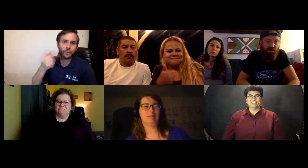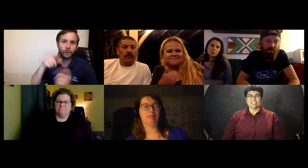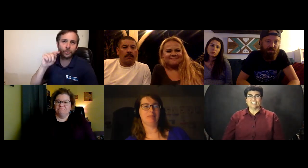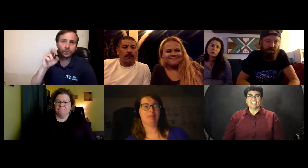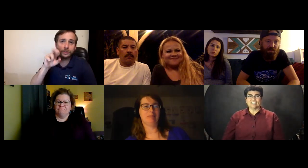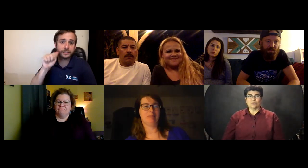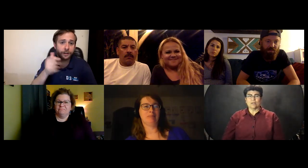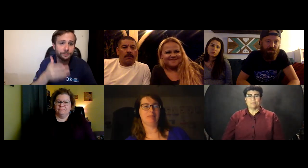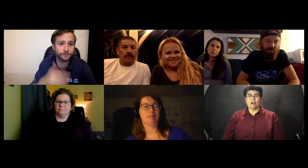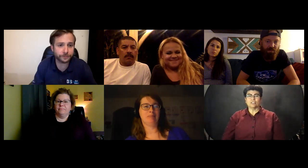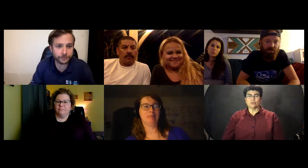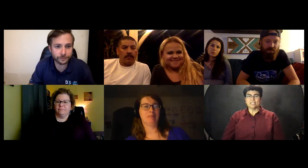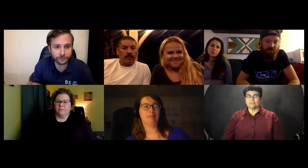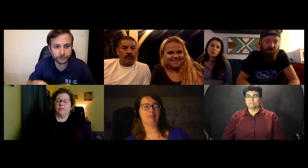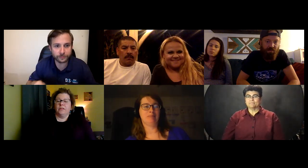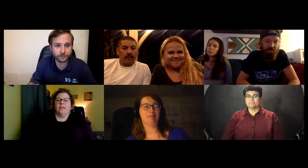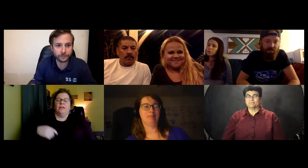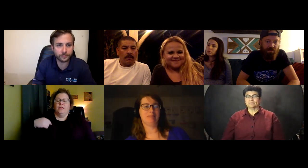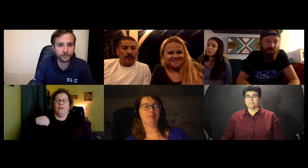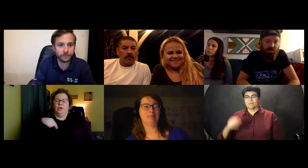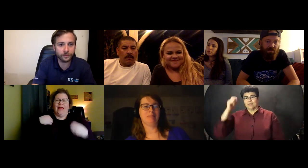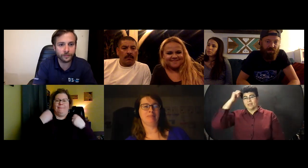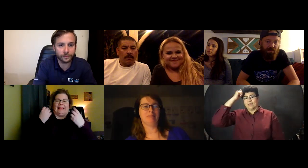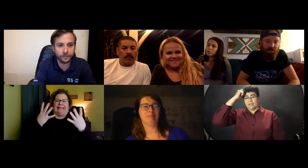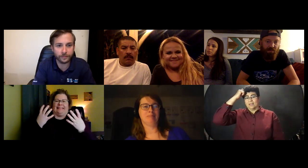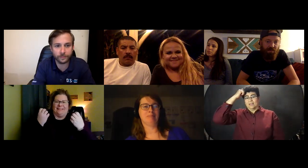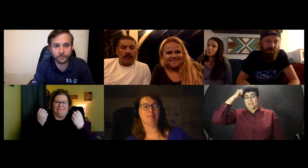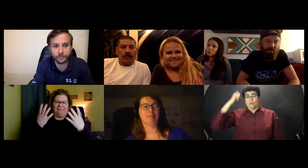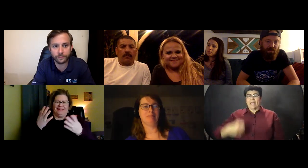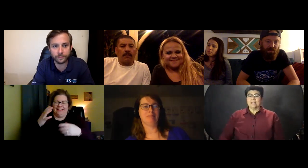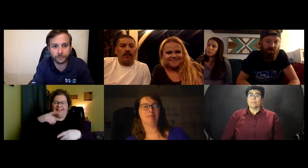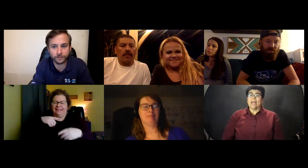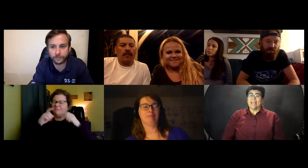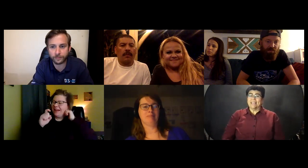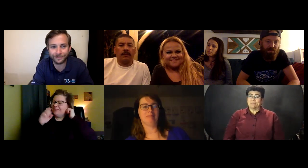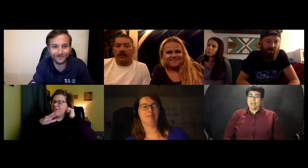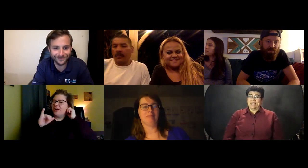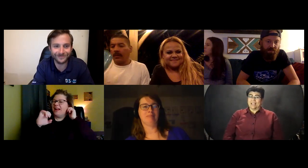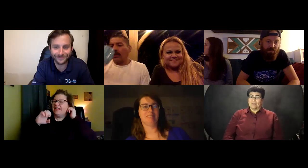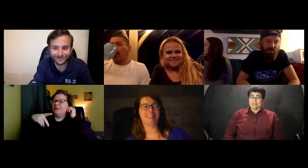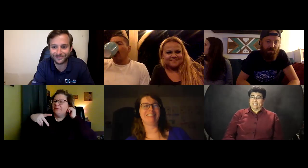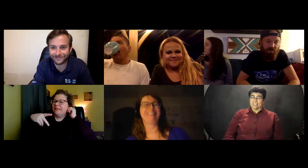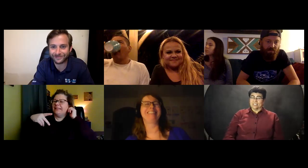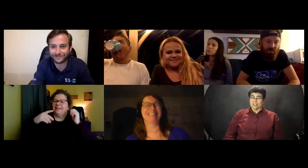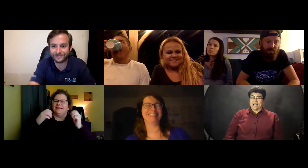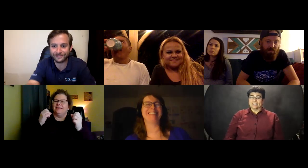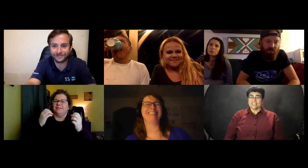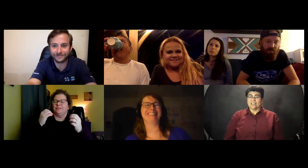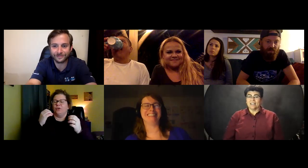good good what about teresa we had many many accommodations for